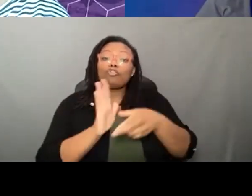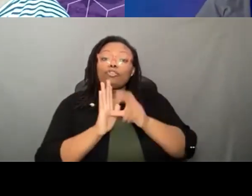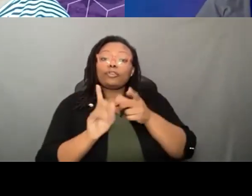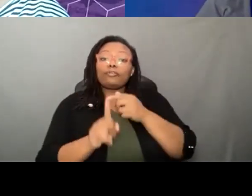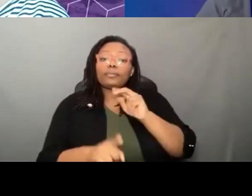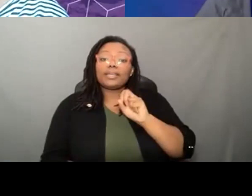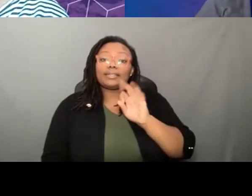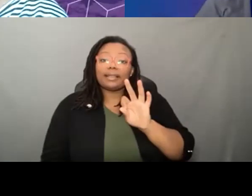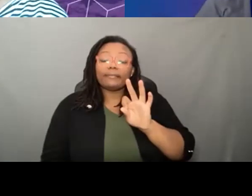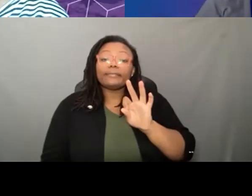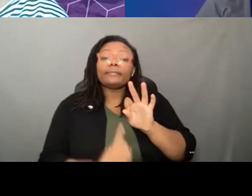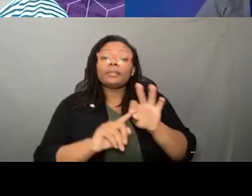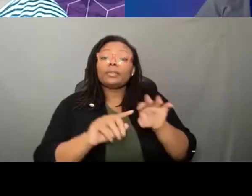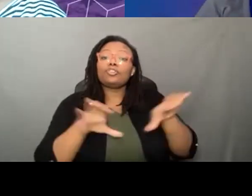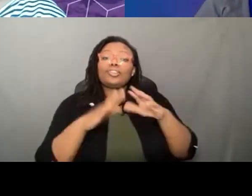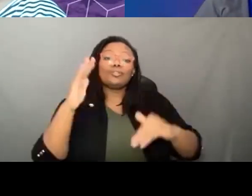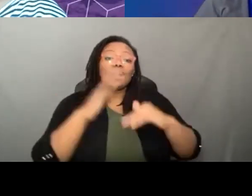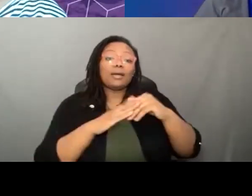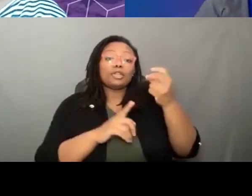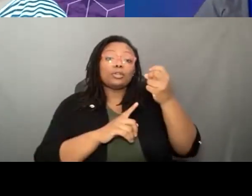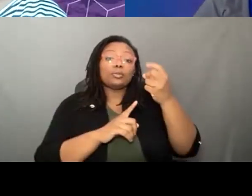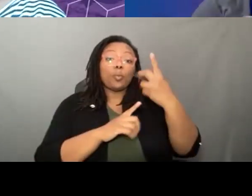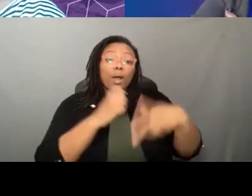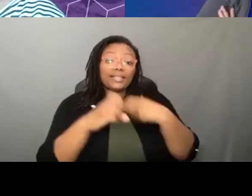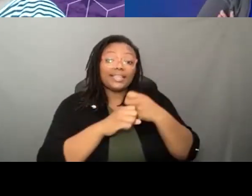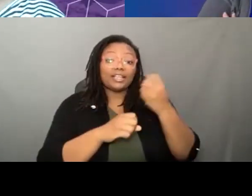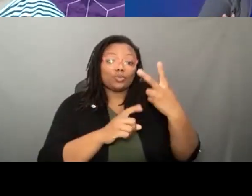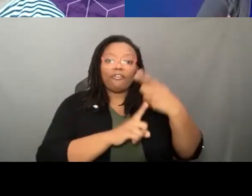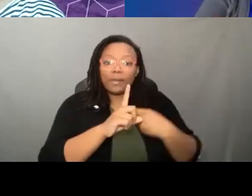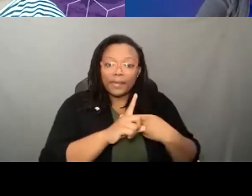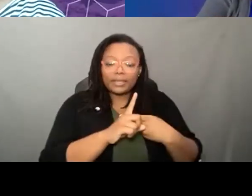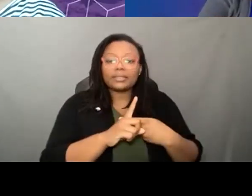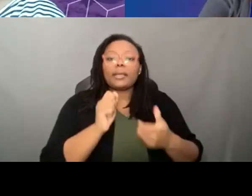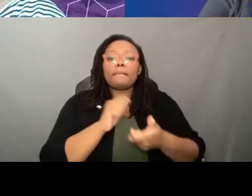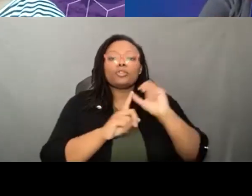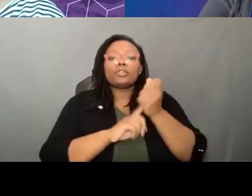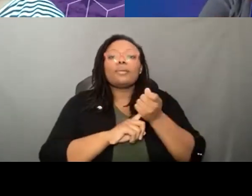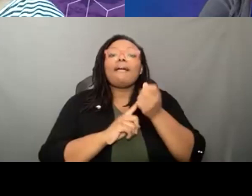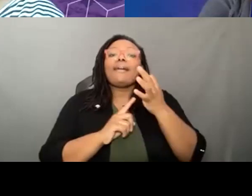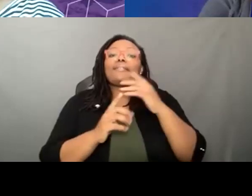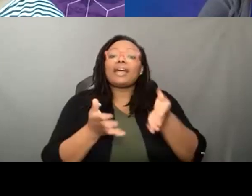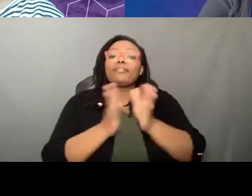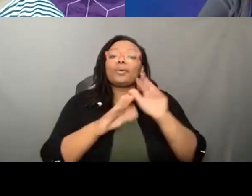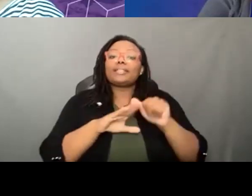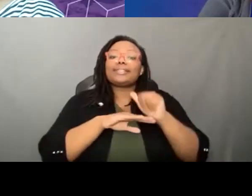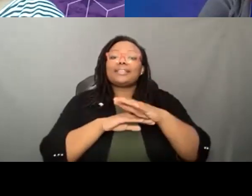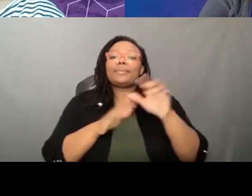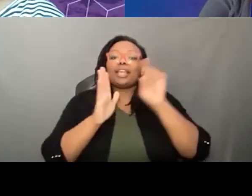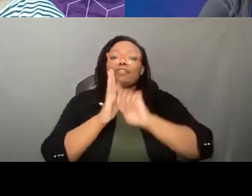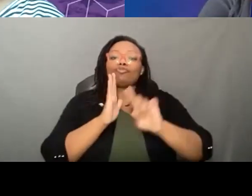You can do up to 12 months in most cases as long as that request is submitted in Research.gov